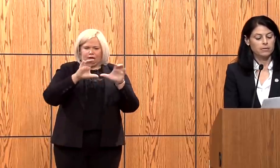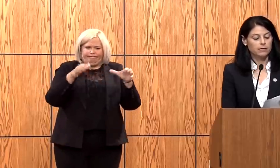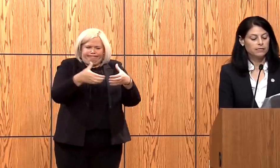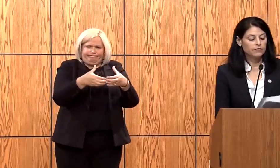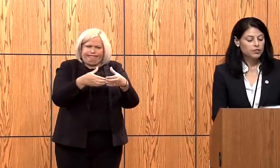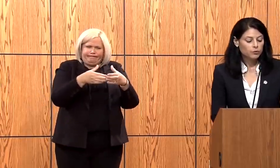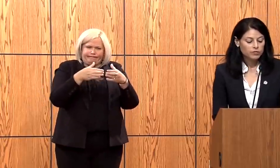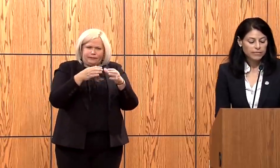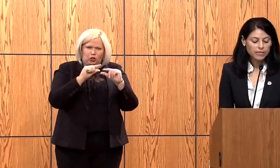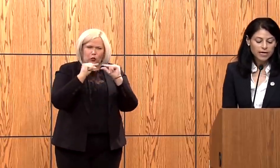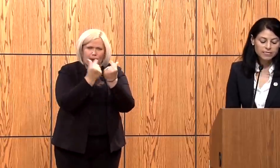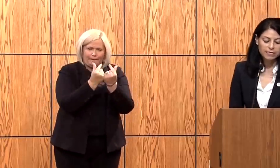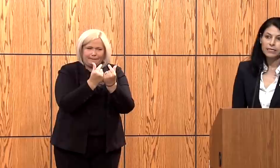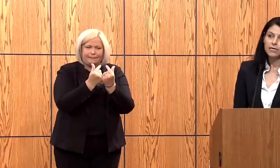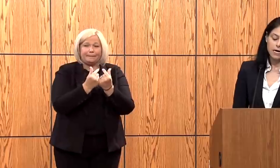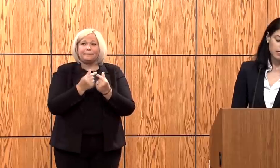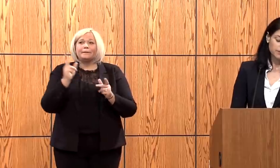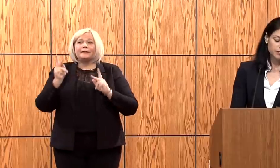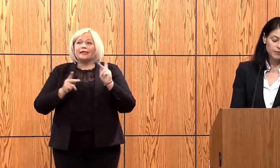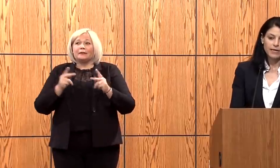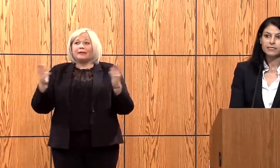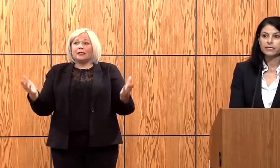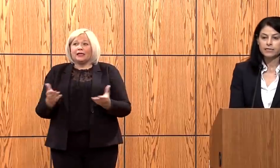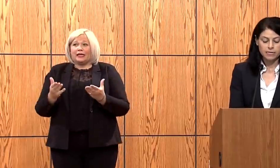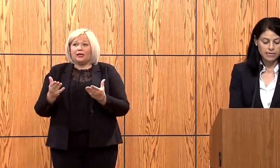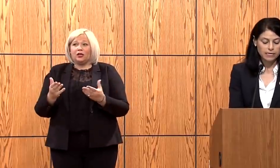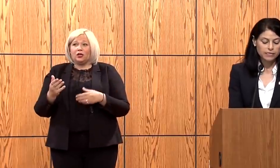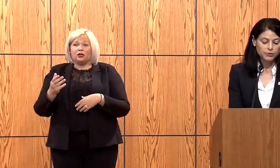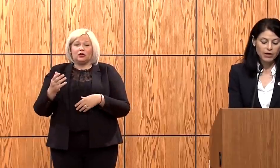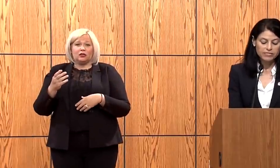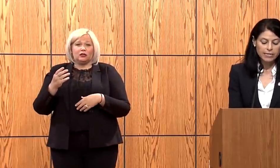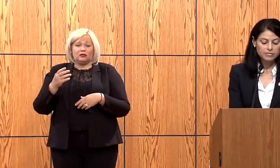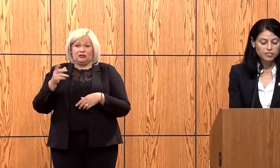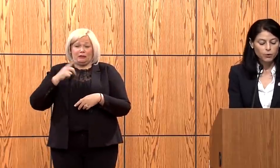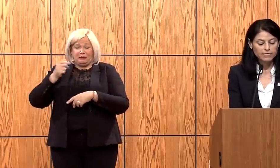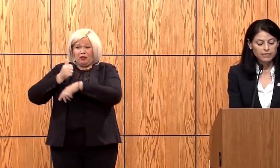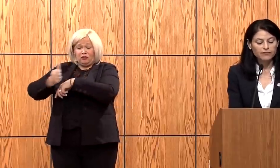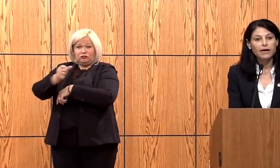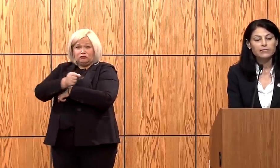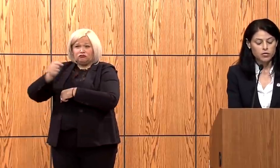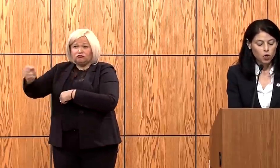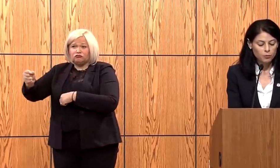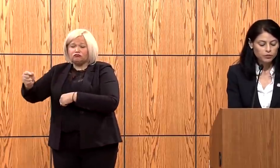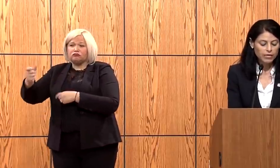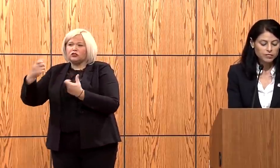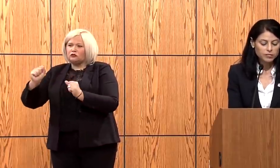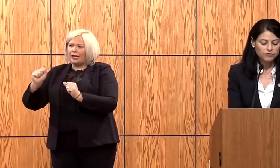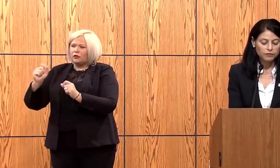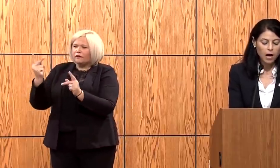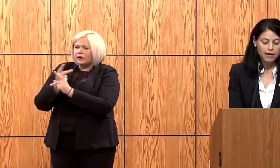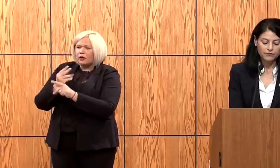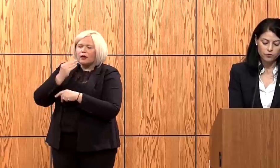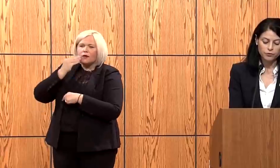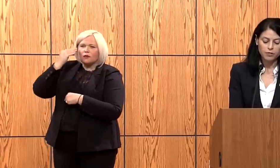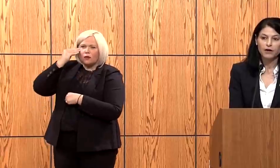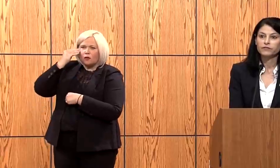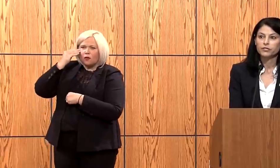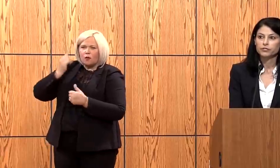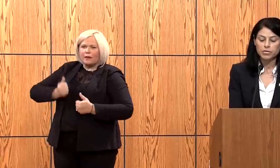LINKED TO THE MILITIA GROUP WOLVERINE WATCHMEN, AND WOLVERINE WATCHMEN, AND ASSOCIATES OF WOLVERINE ASSOCIATES OF WOLVERINE WATCHMEN. WATCHMEN. THE INDIVIDUALS IN CUSTODY ARE THE INDIVIDUALS IN CUSTODY ARE SUSPECTED TO HAVE ATTEMPTED TO